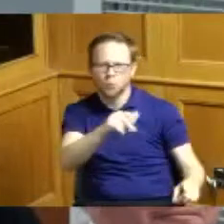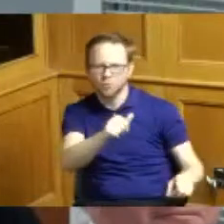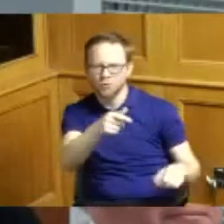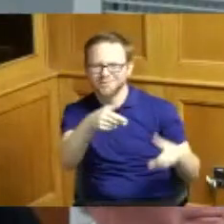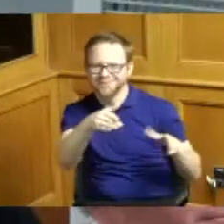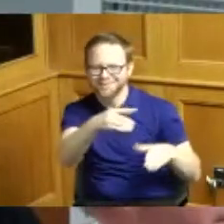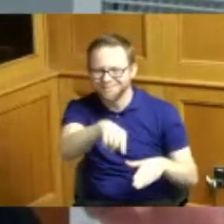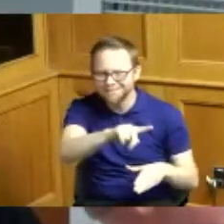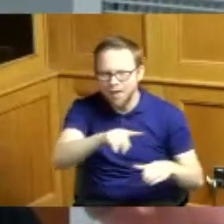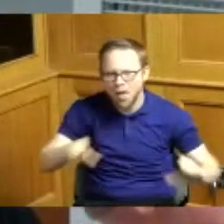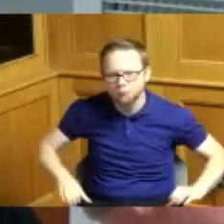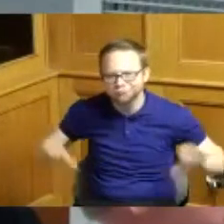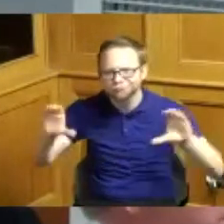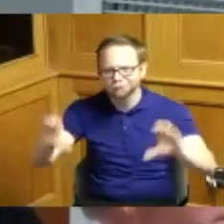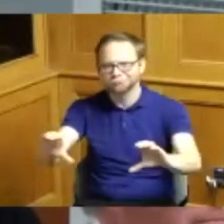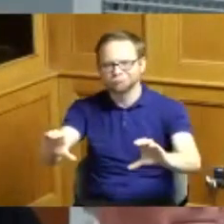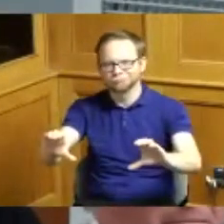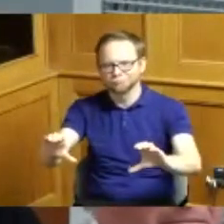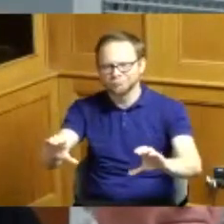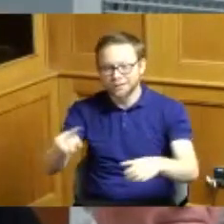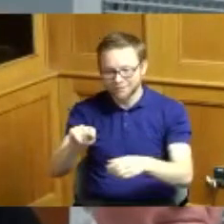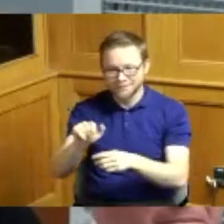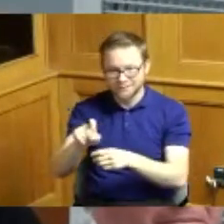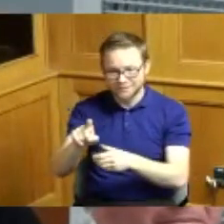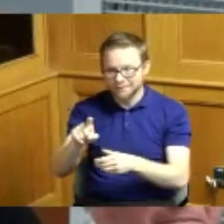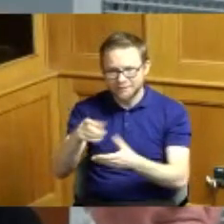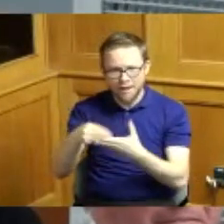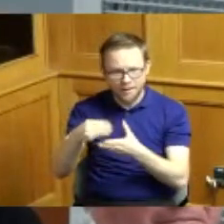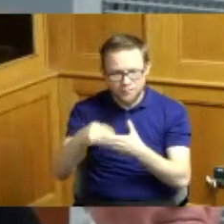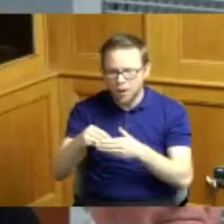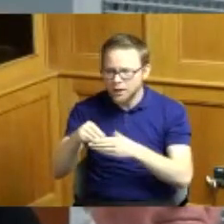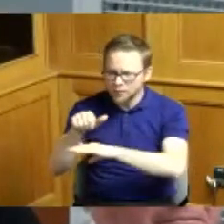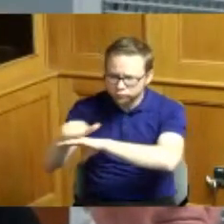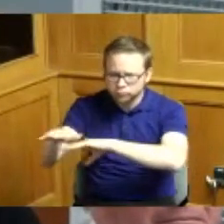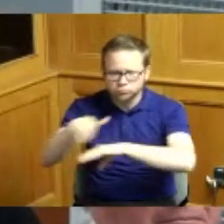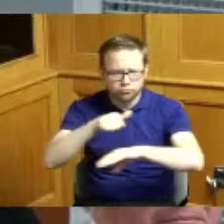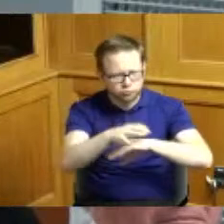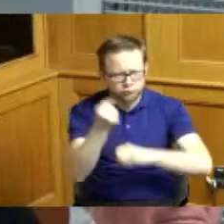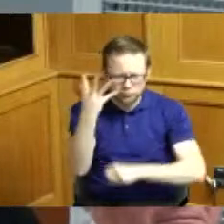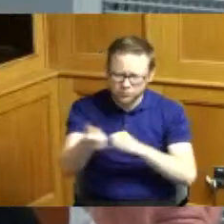uh put the money up they begin taxpayer dollars for many years from now so they need to do their